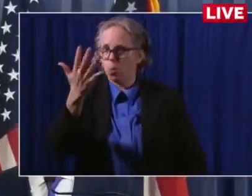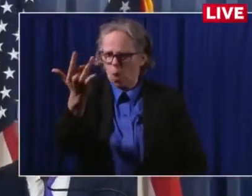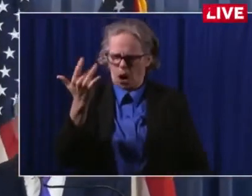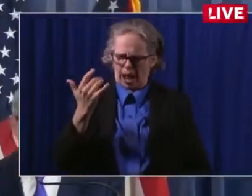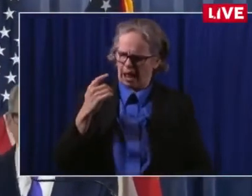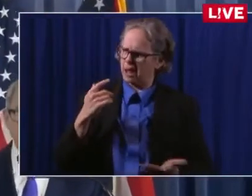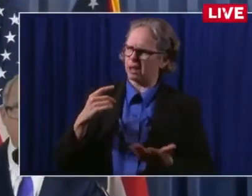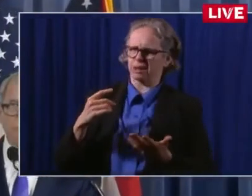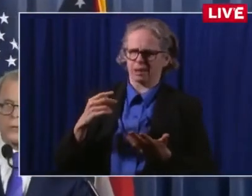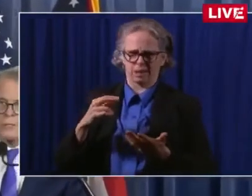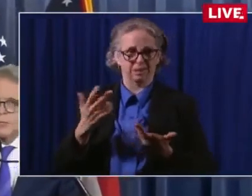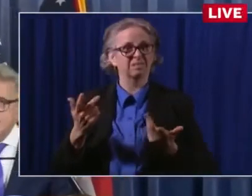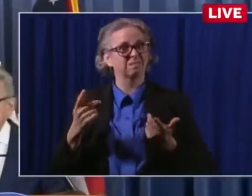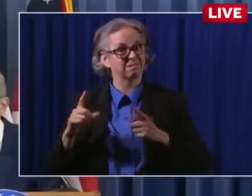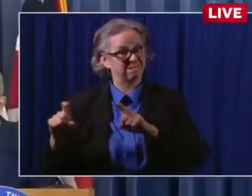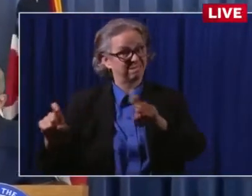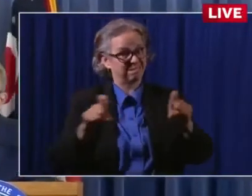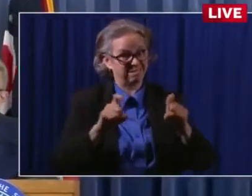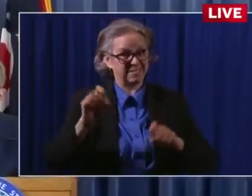WE DO NOT PARTICULARLY LIKE THAT NUMBER.